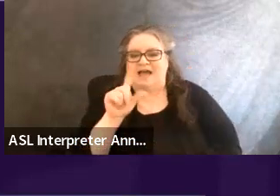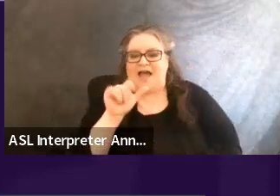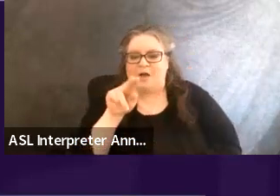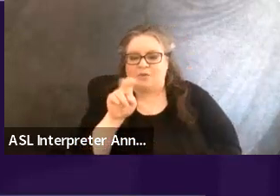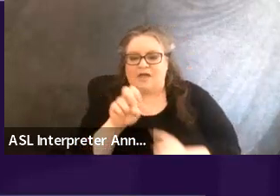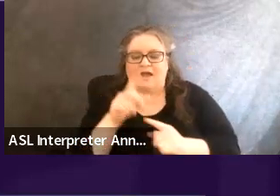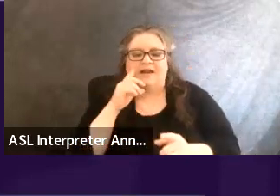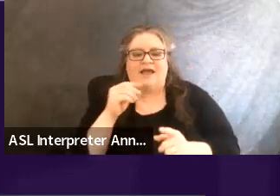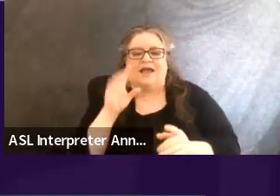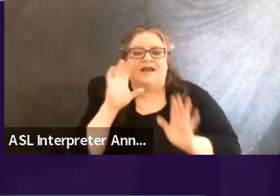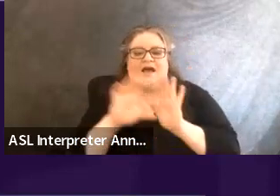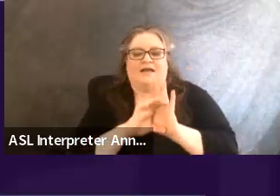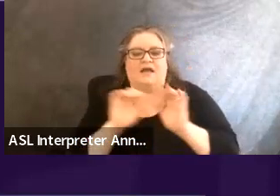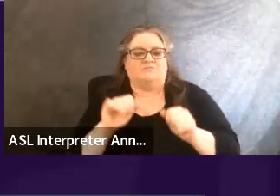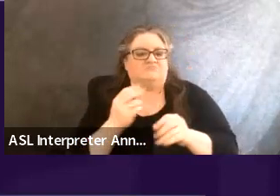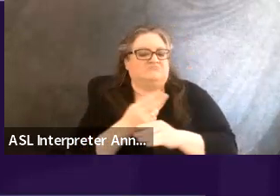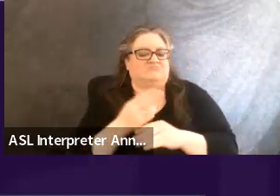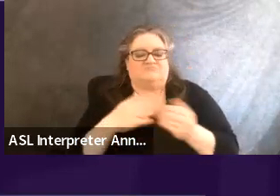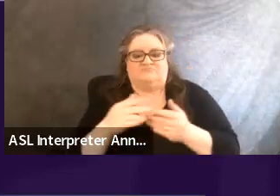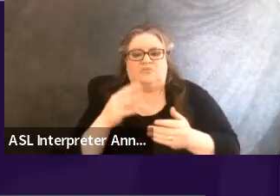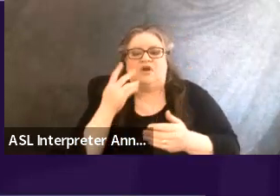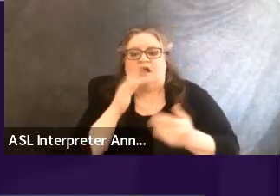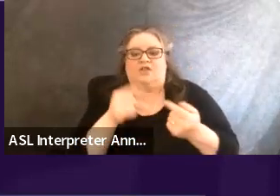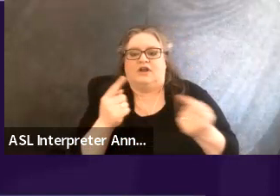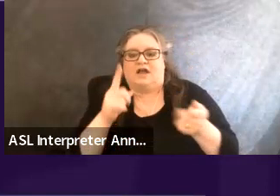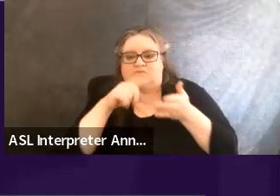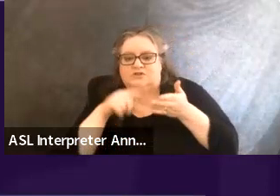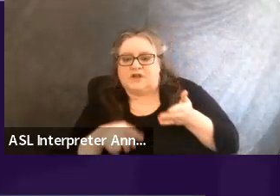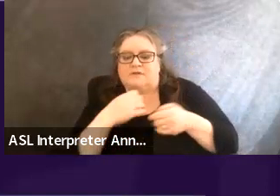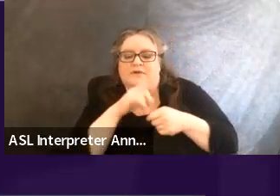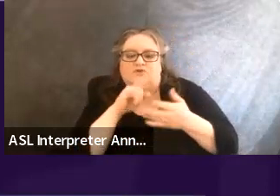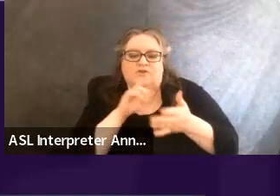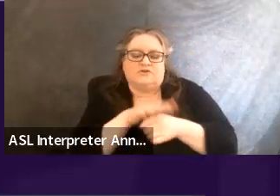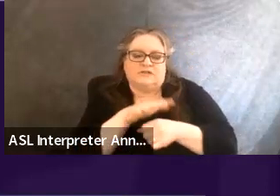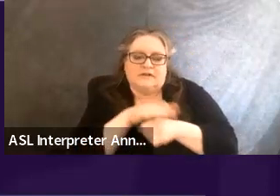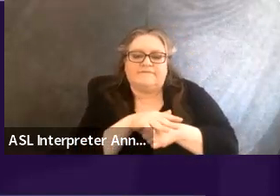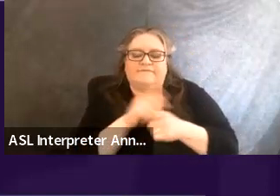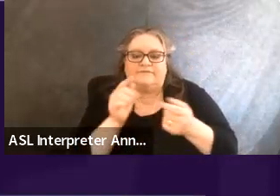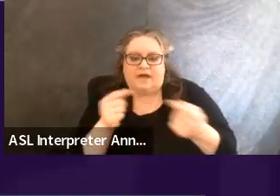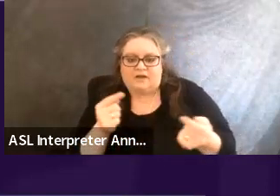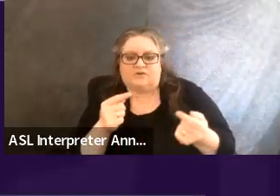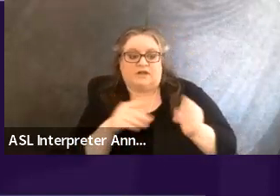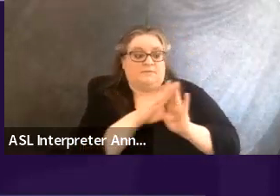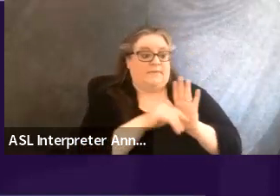You can use any color contrast checker to see if there's enough contrast between the background and the text color,